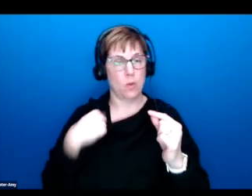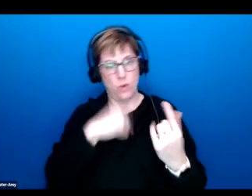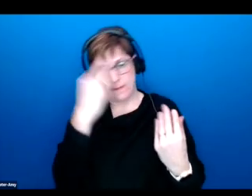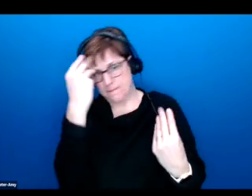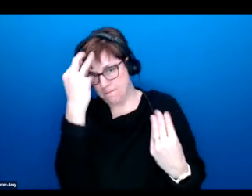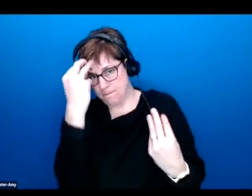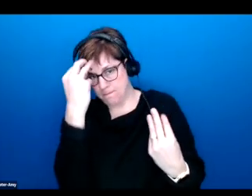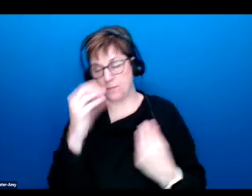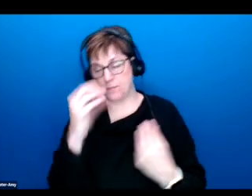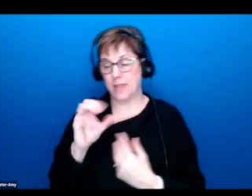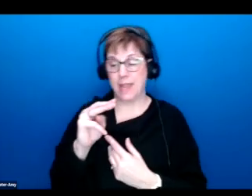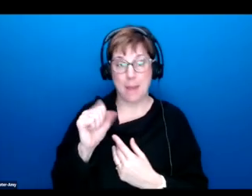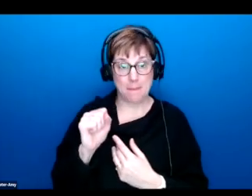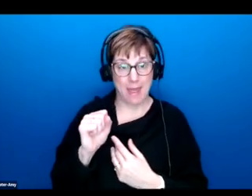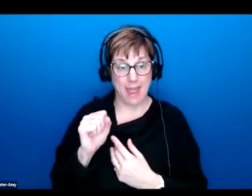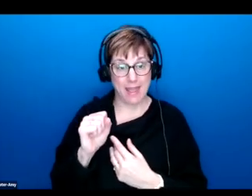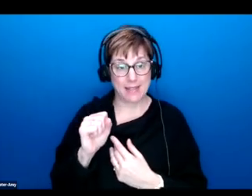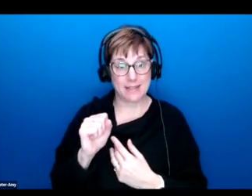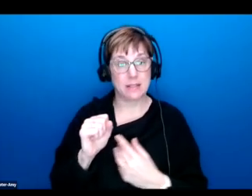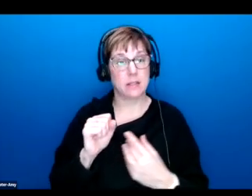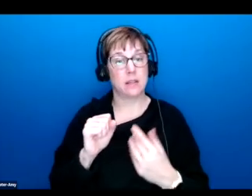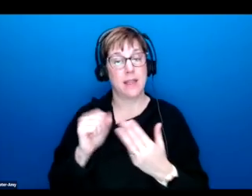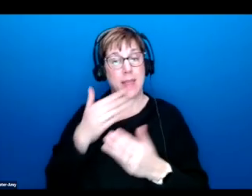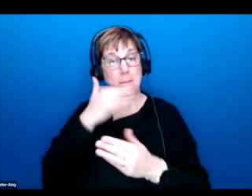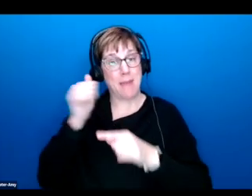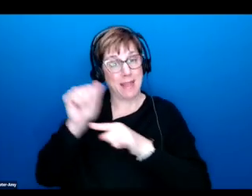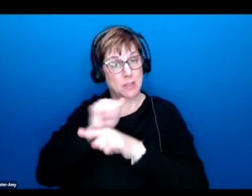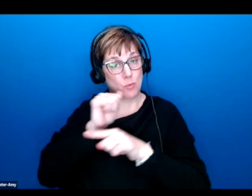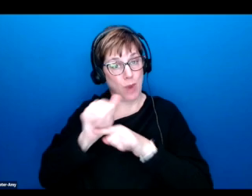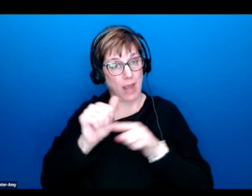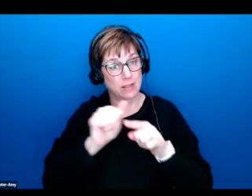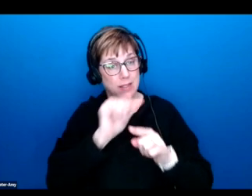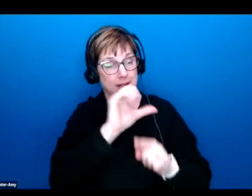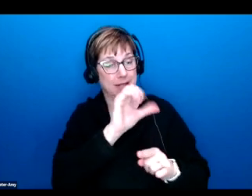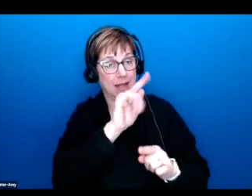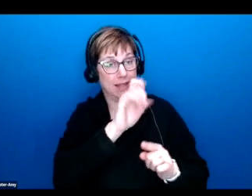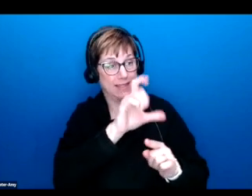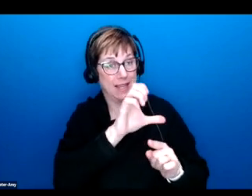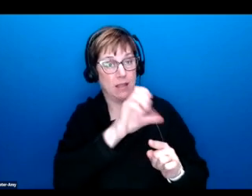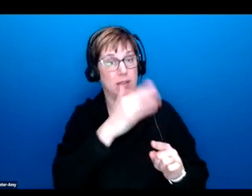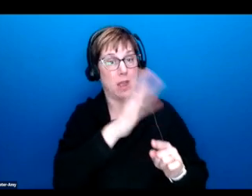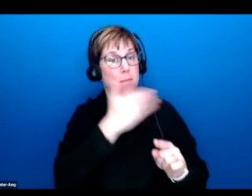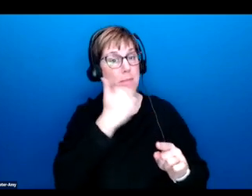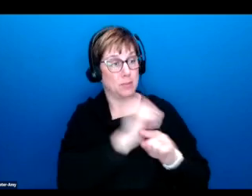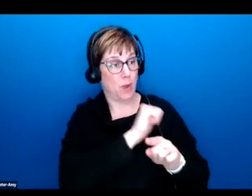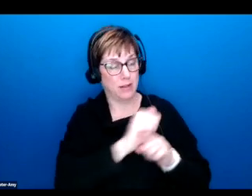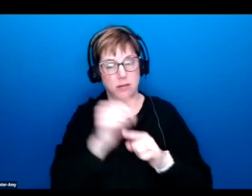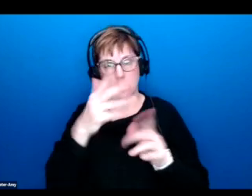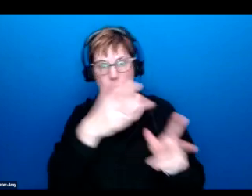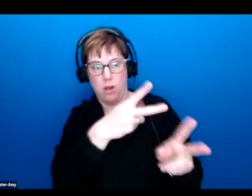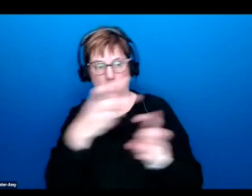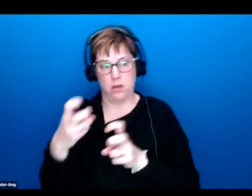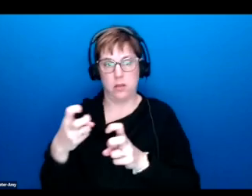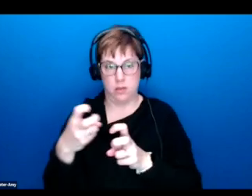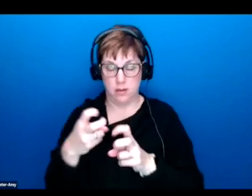uplift some of these best practices developed by CLEC. Additionally, we want CMS to be more